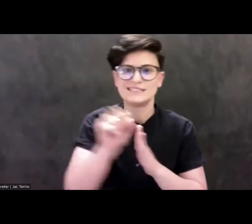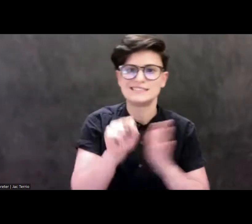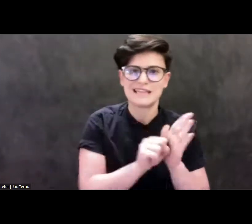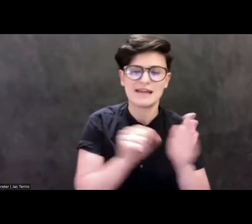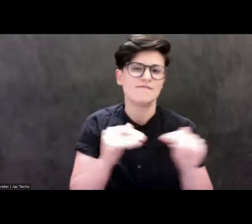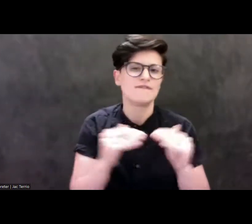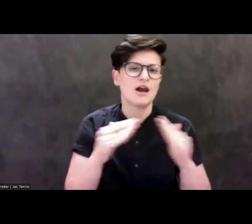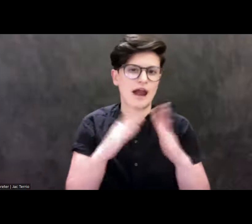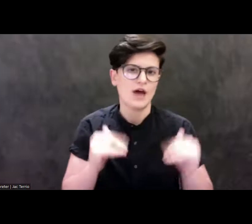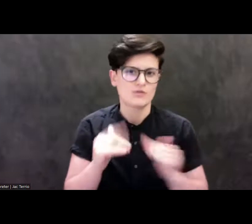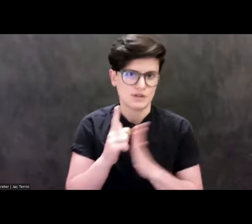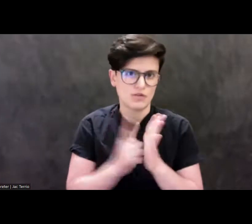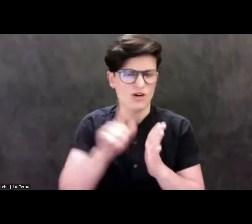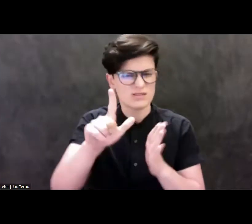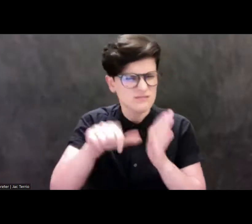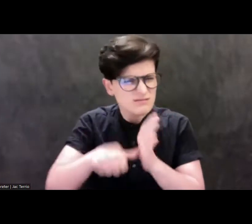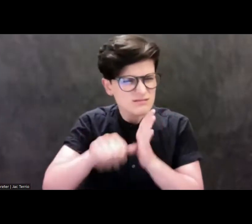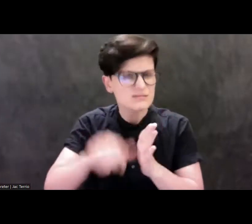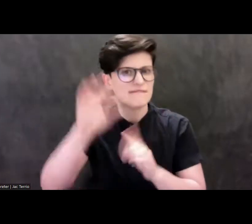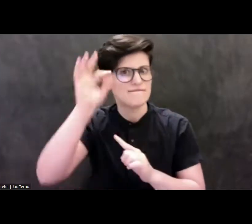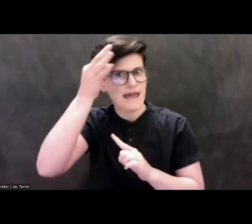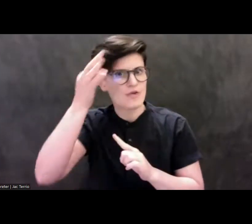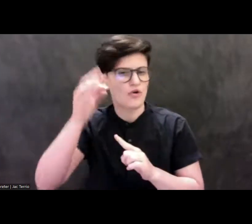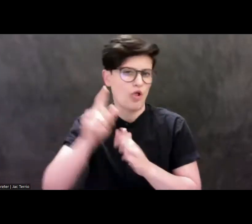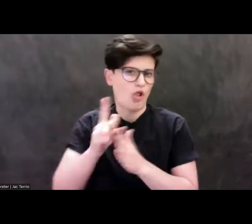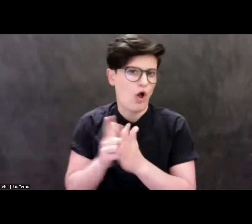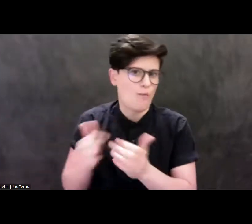on federal law. I have a PowerPoint.